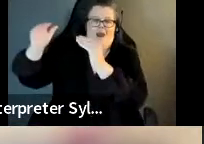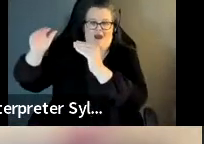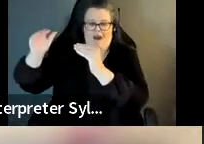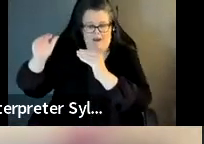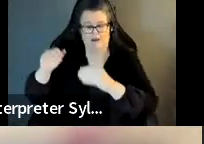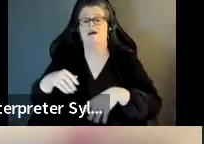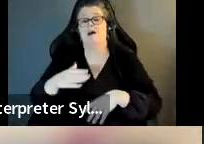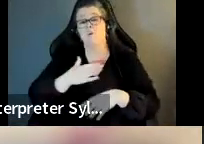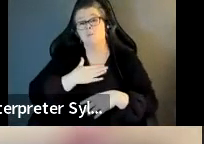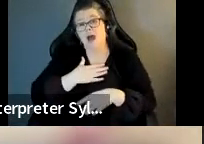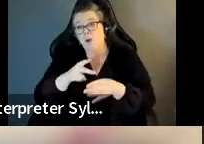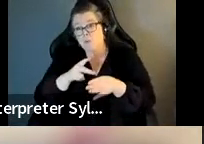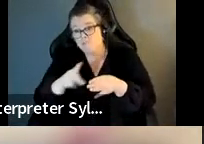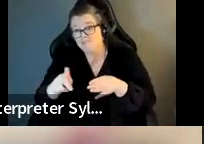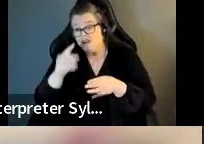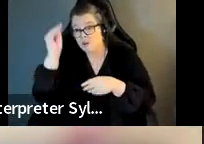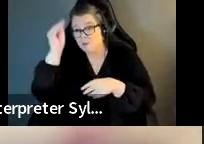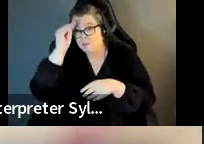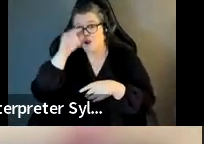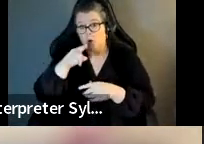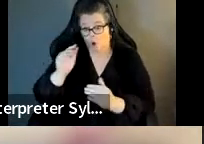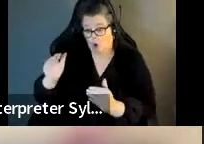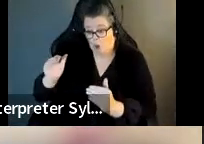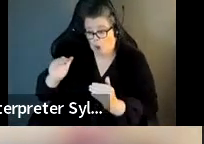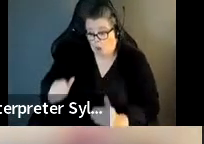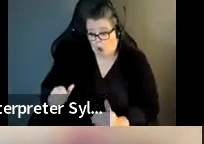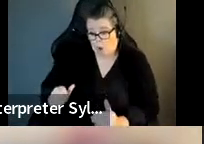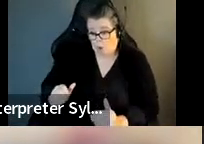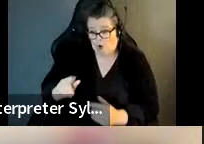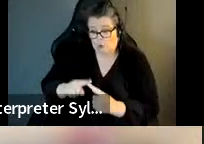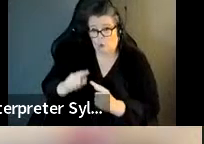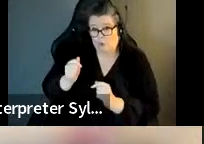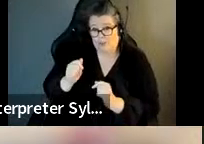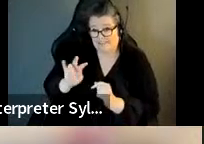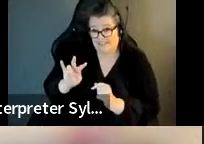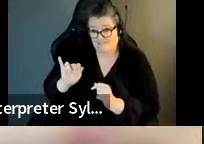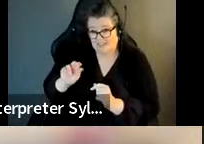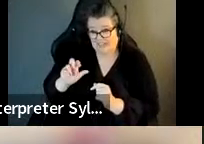In my professional opinion, lowering the minimum entry height to 17 inches would force manufacturers